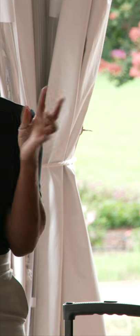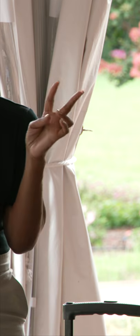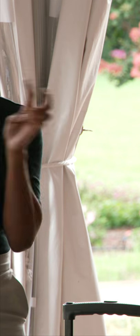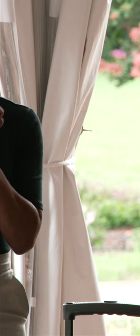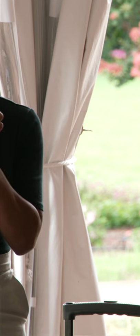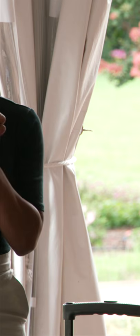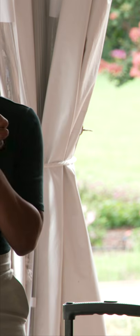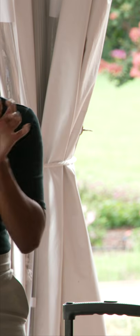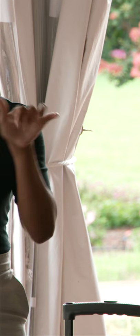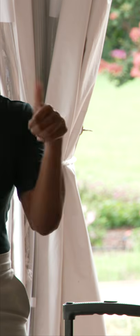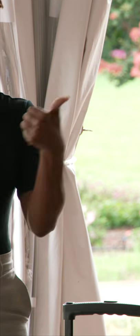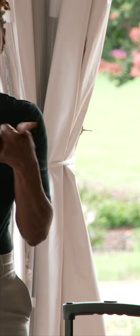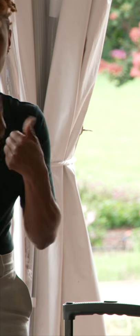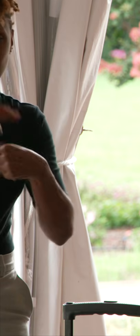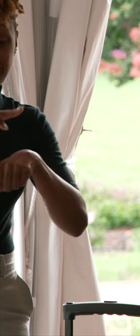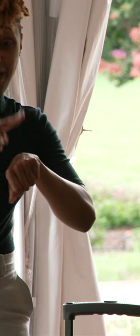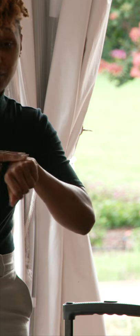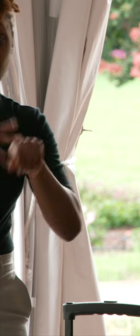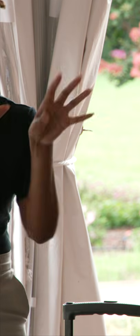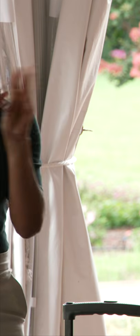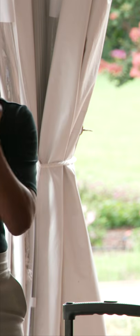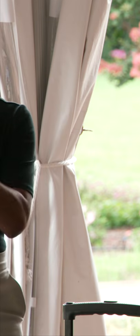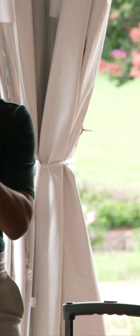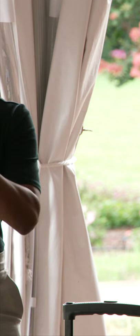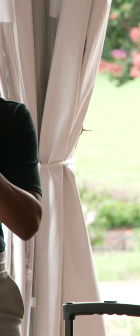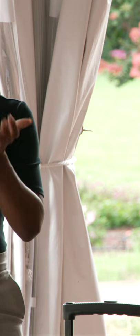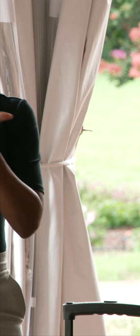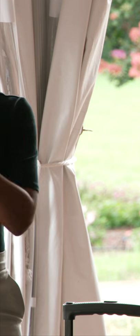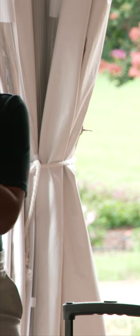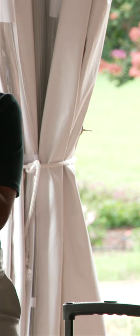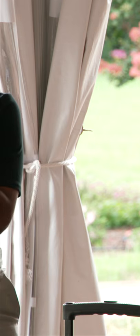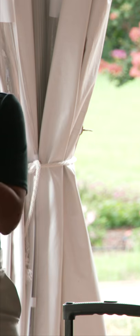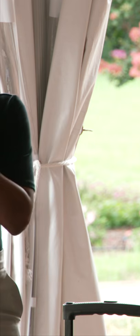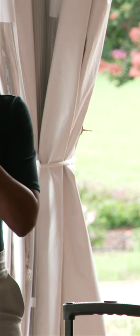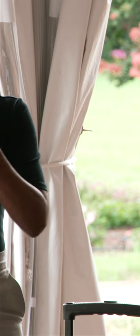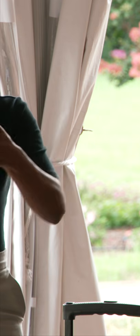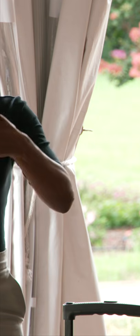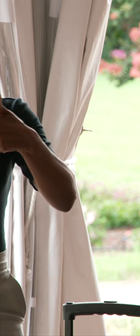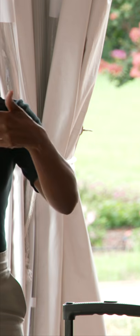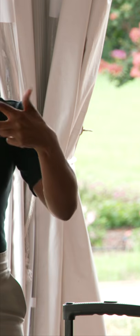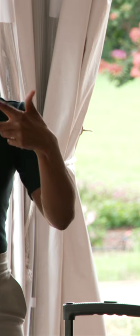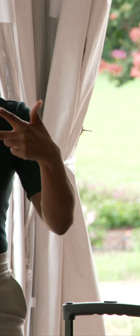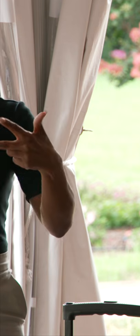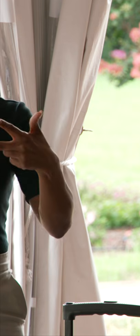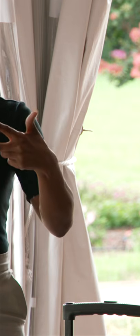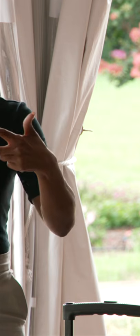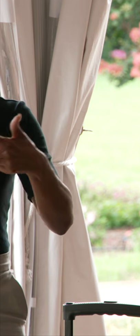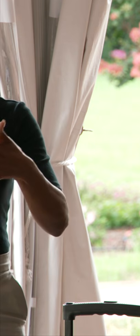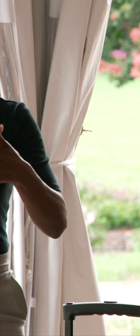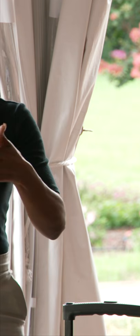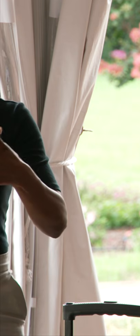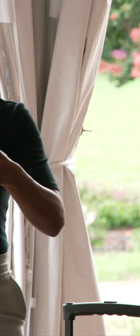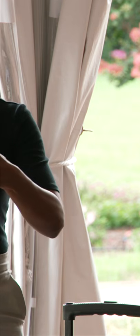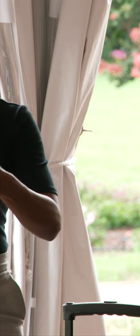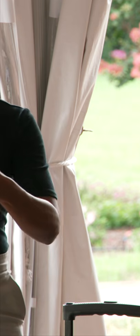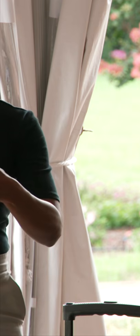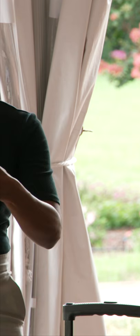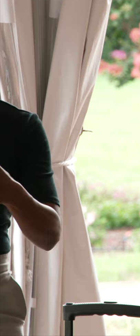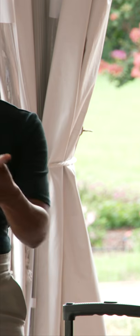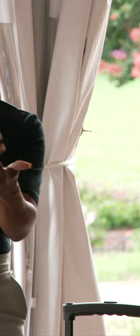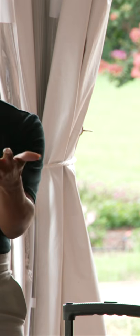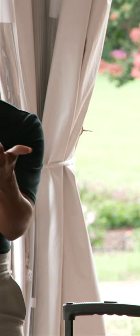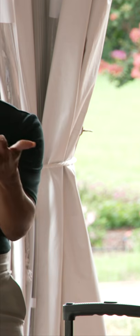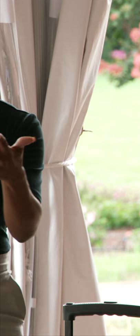considered when identifying the report's three basic principles: respect, integrity, pardon me,